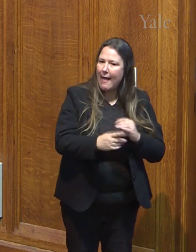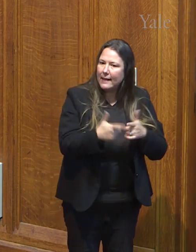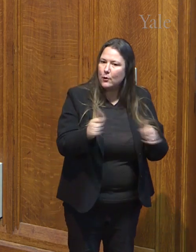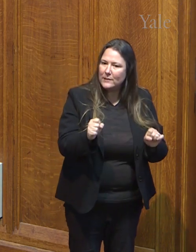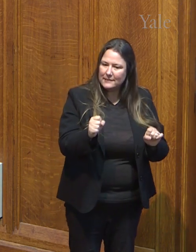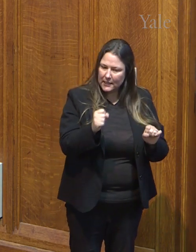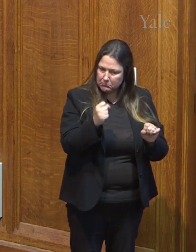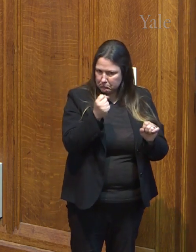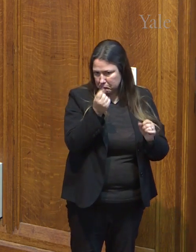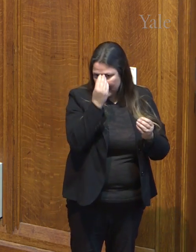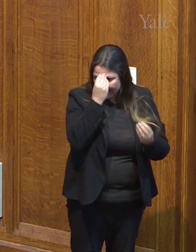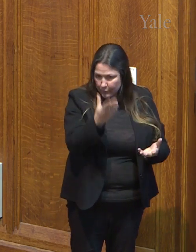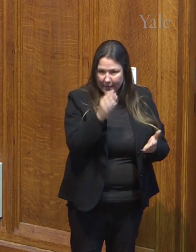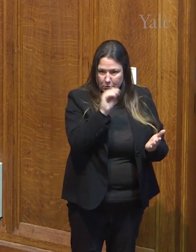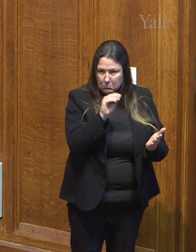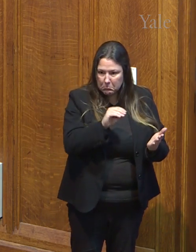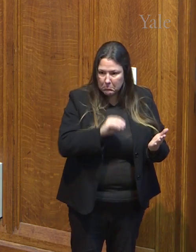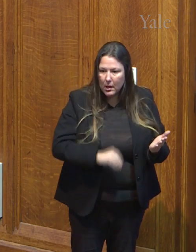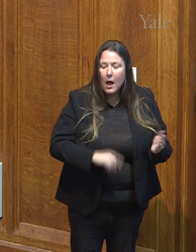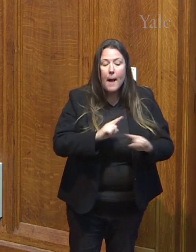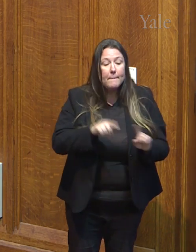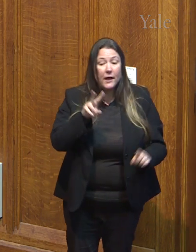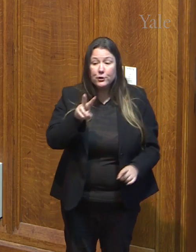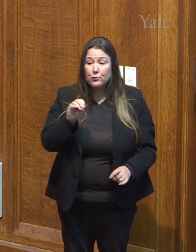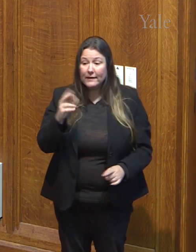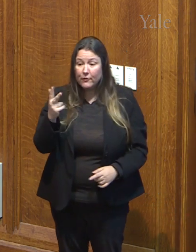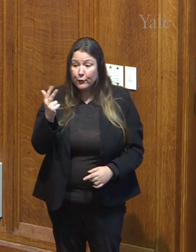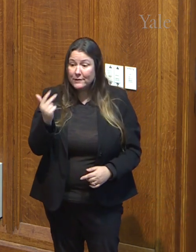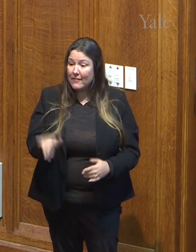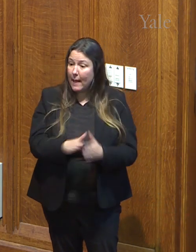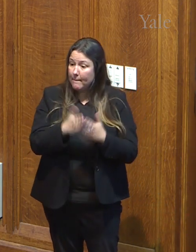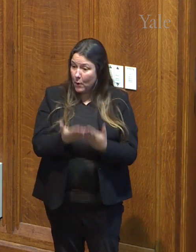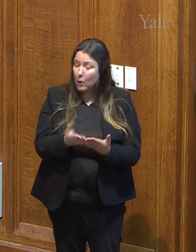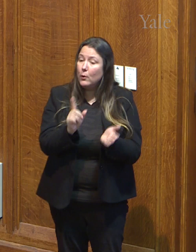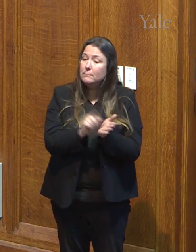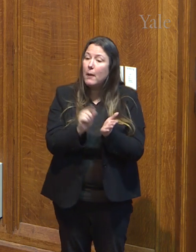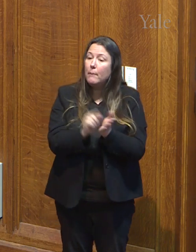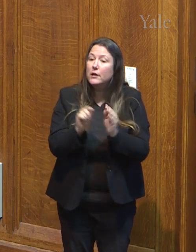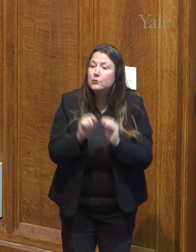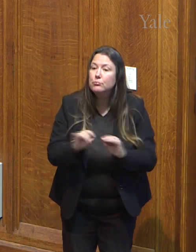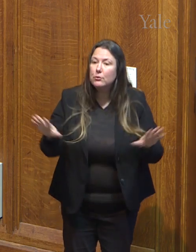But then in 2013, the book was published as Song Without Words.